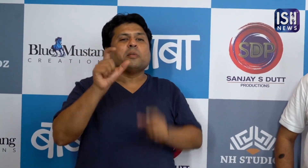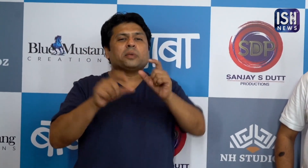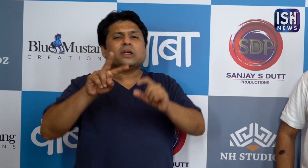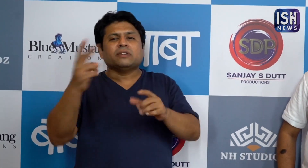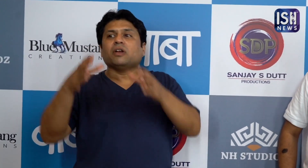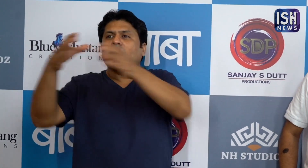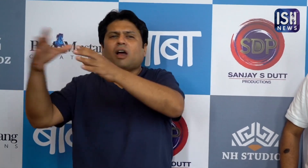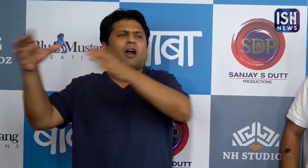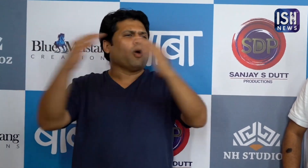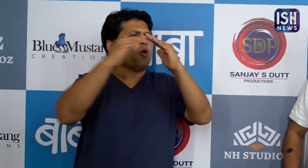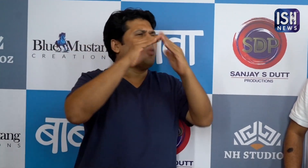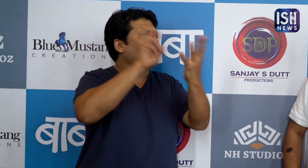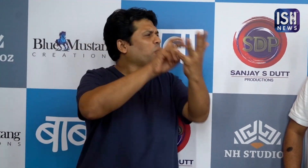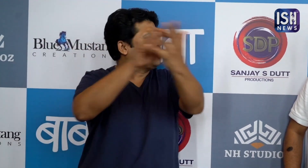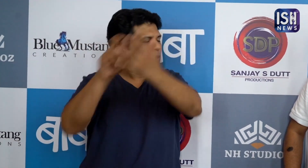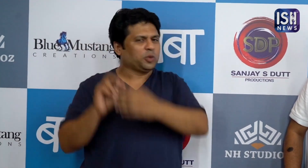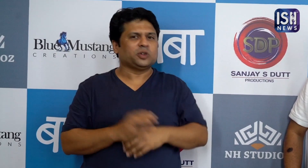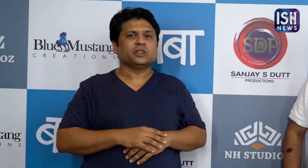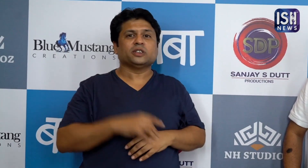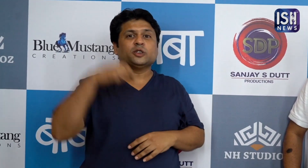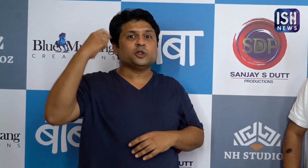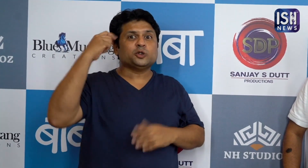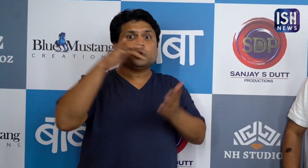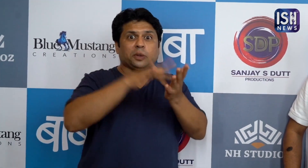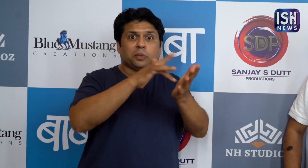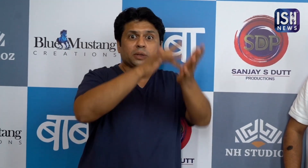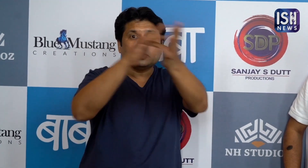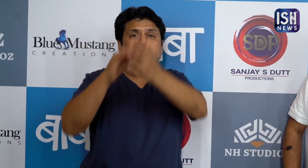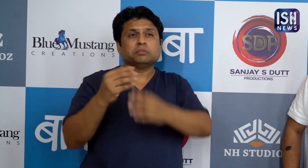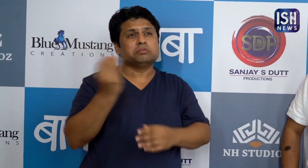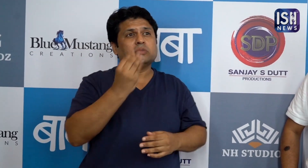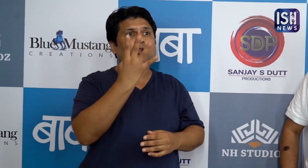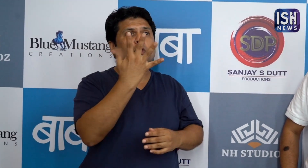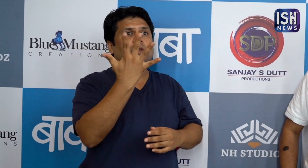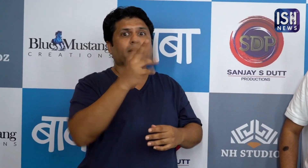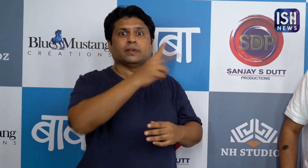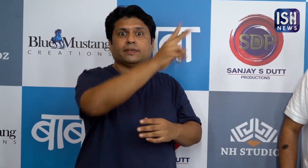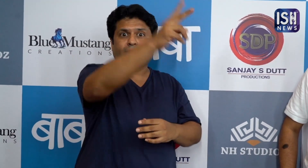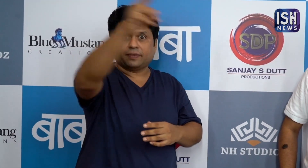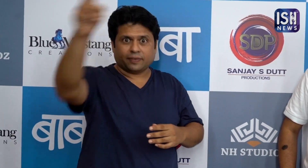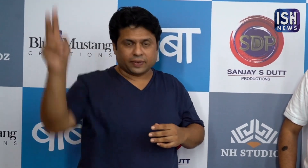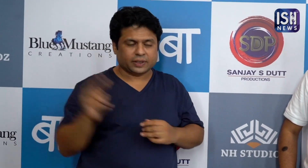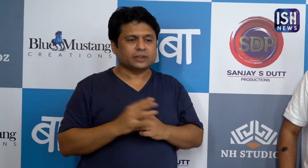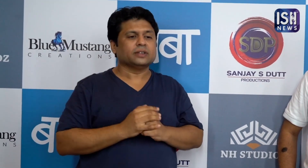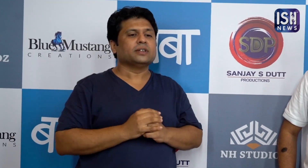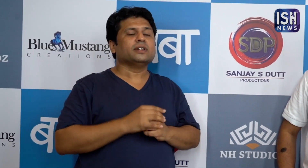Some people were booked in other places. There were four to five shoot locations.